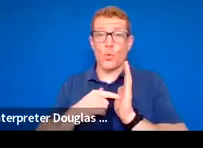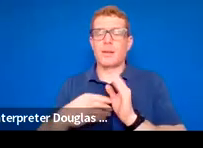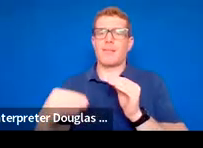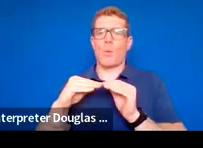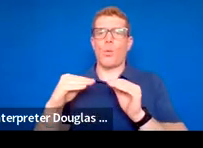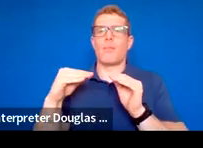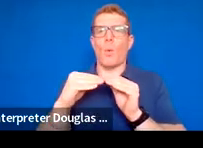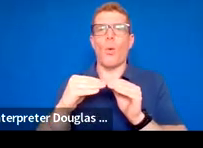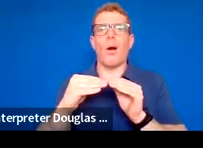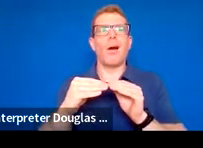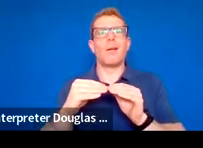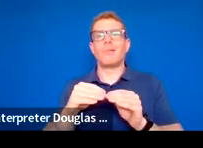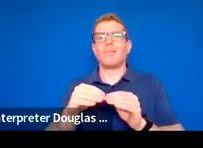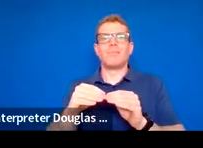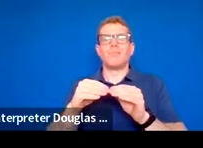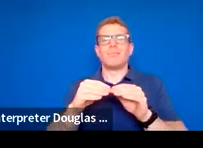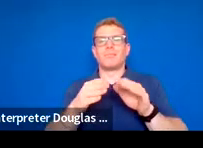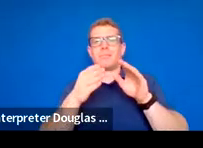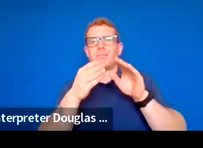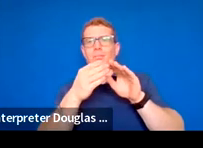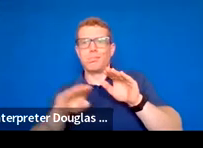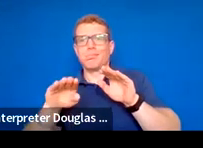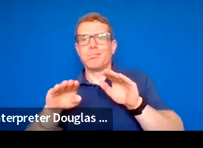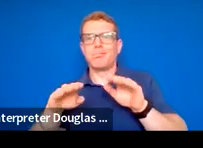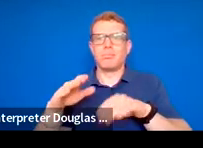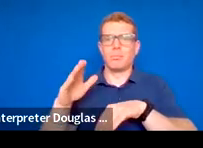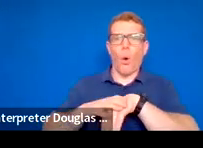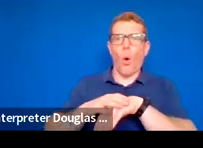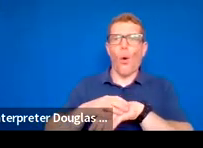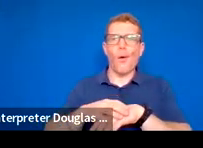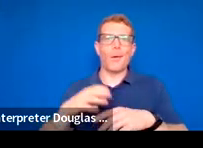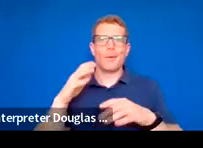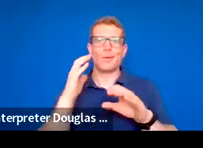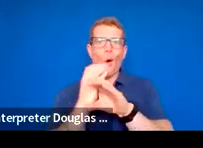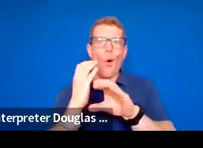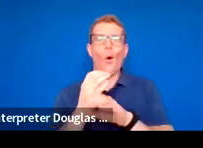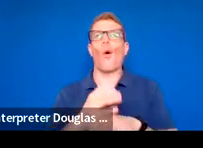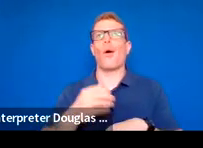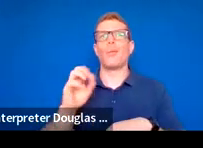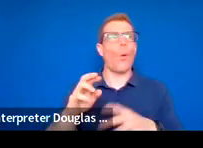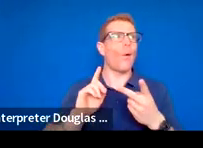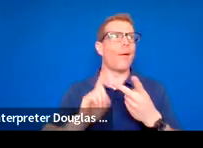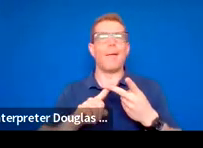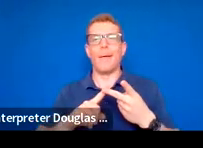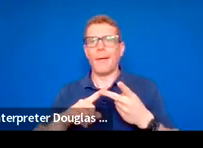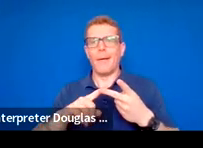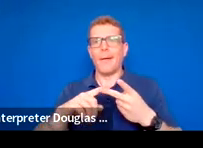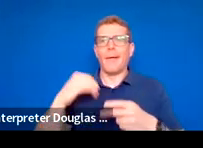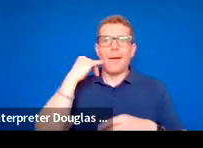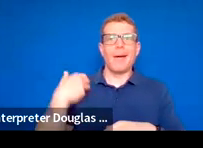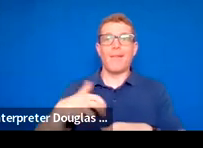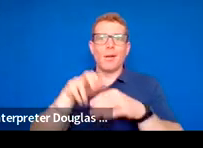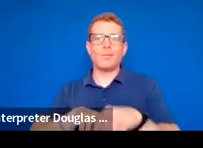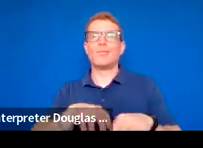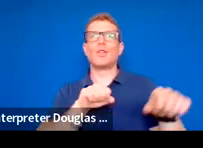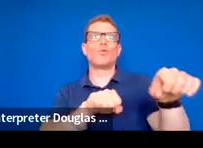He may not be remembering as well, and not remembering what lane he was in, etc., etc.